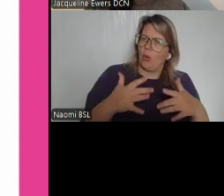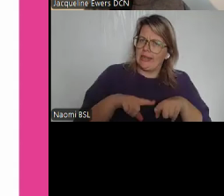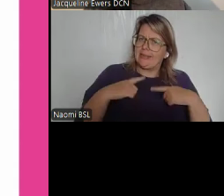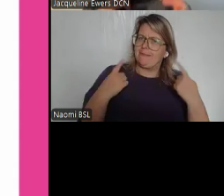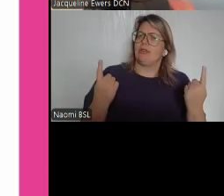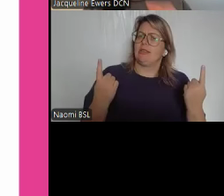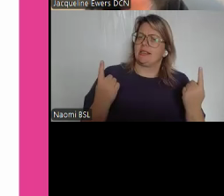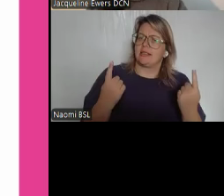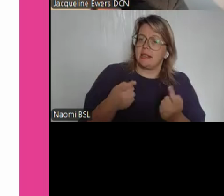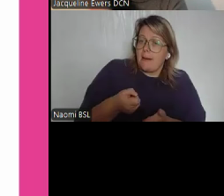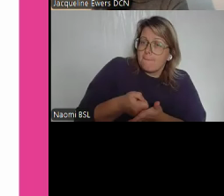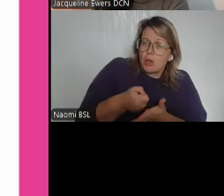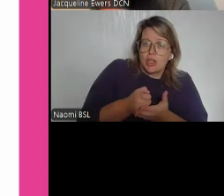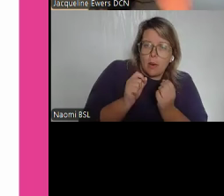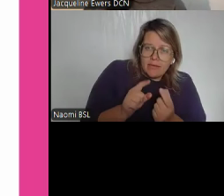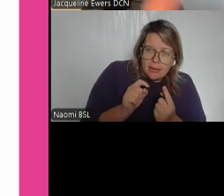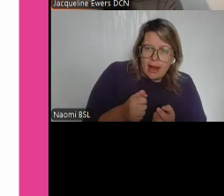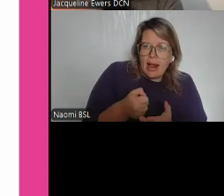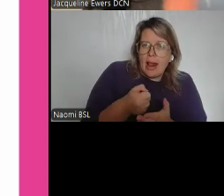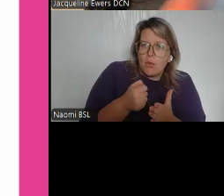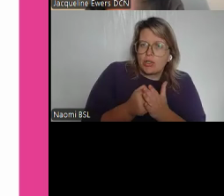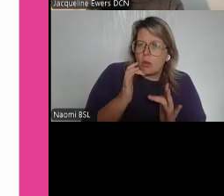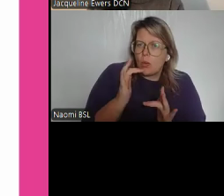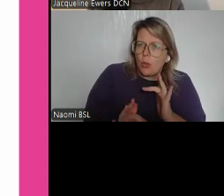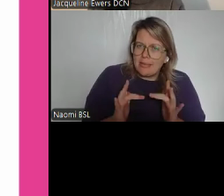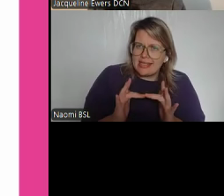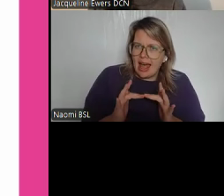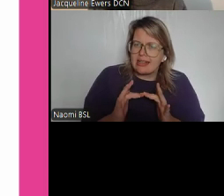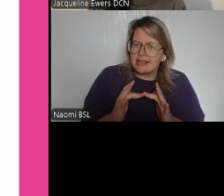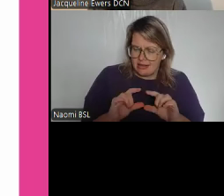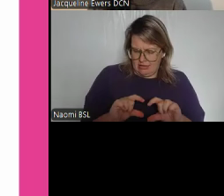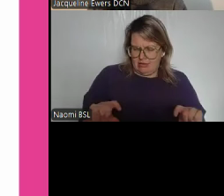It does obviously stay there for wherever people navigate across your website.